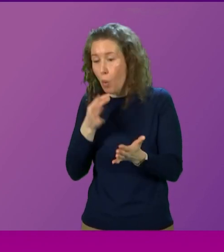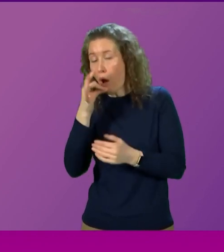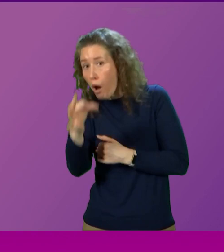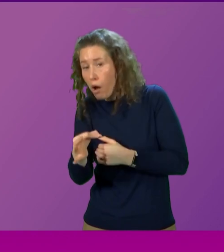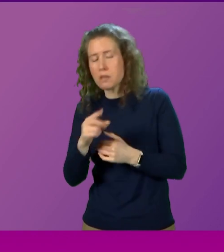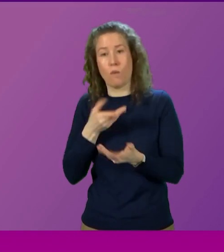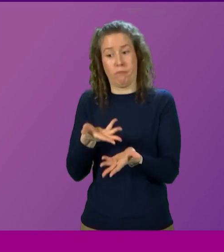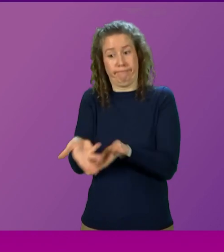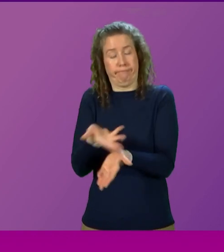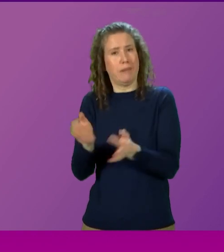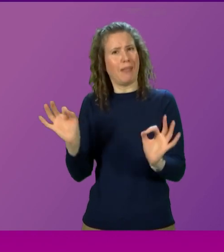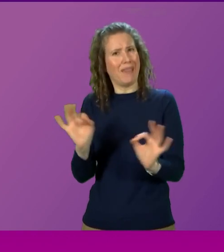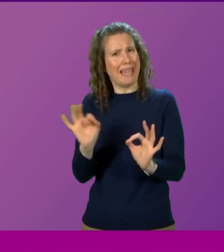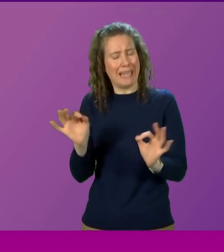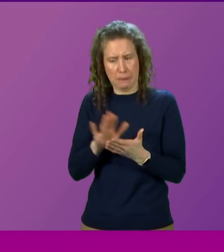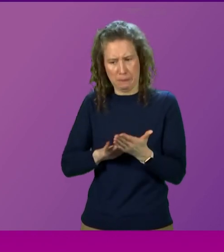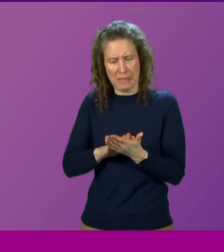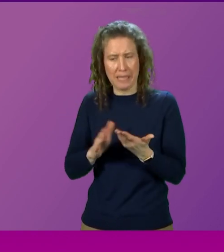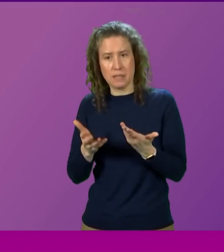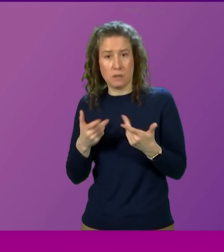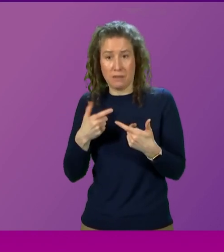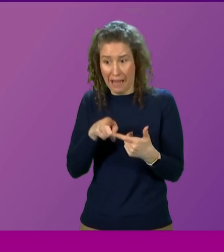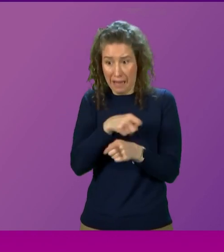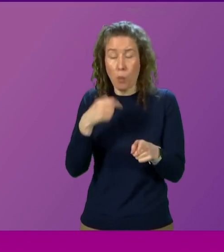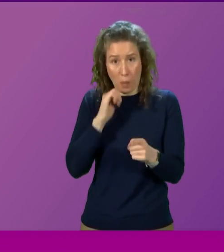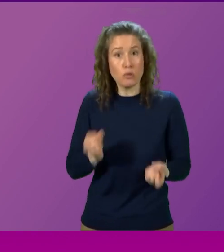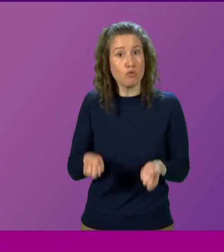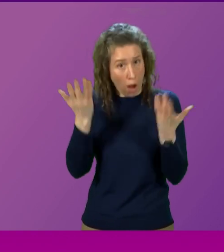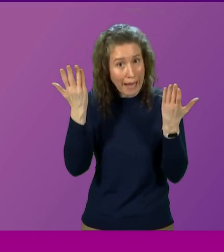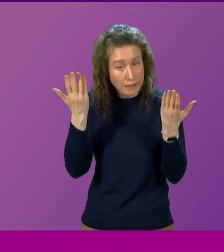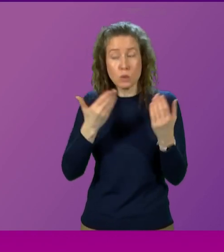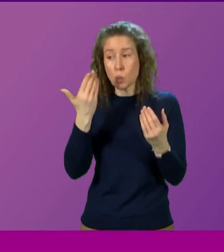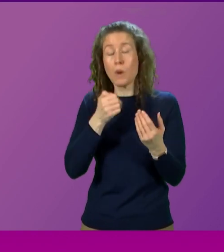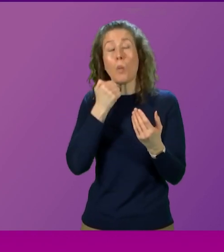Next week, the Scottish Secondary Teachers’ Association and the NASUWT will strike, which will mean that schools will close again.